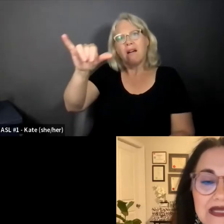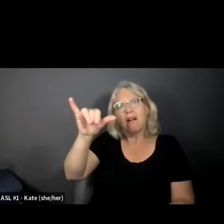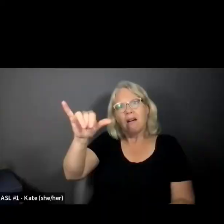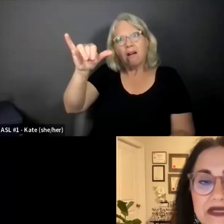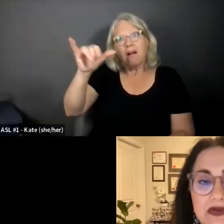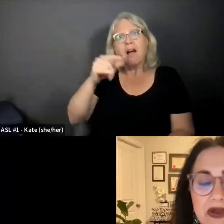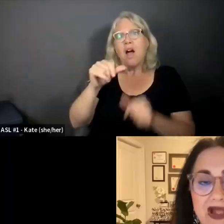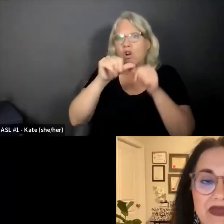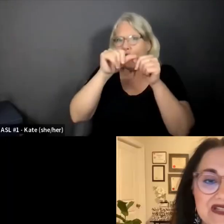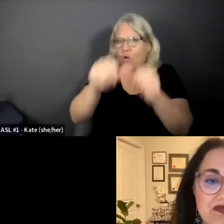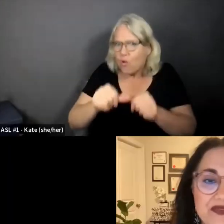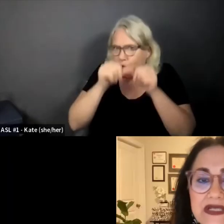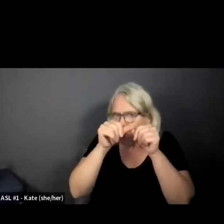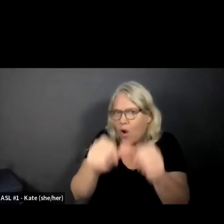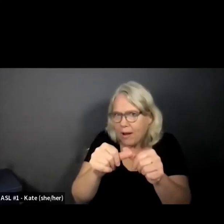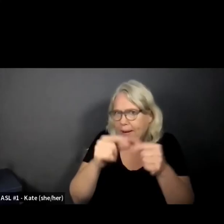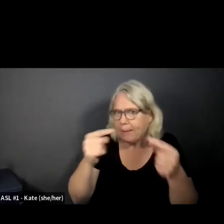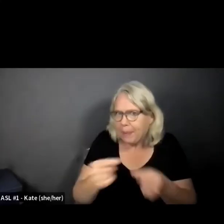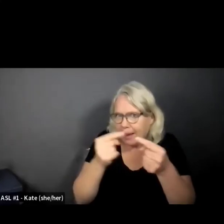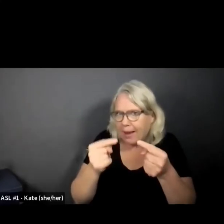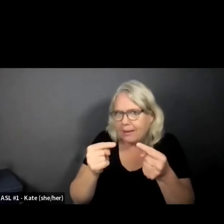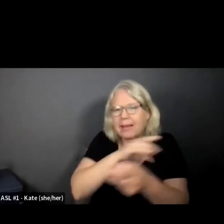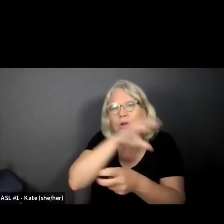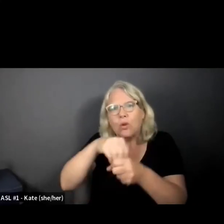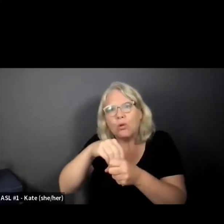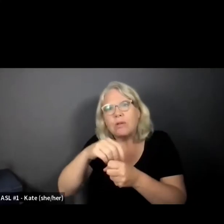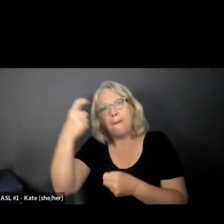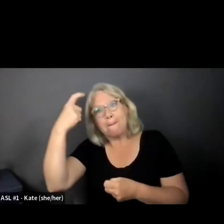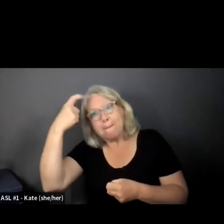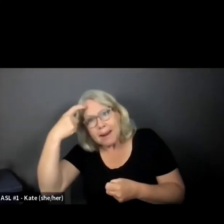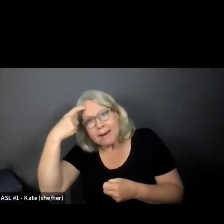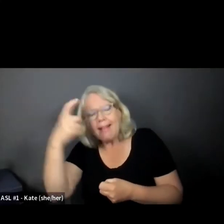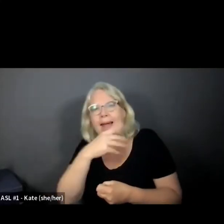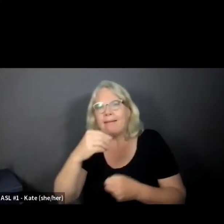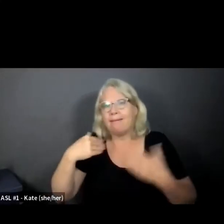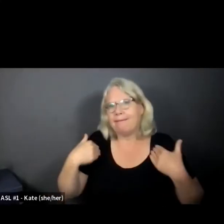IN THE MENTAL REALM. A PHYSICAL AND MENTAL CONDITION.